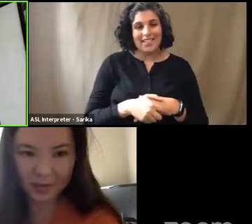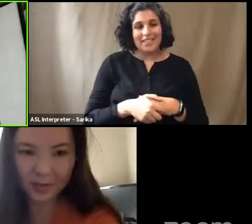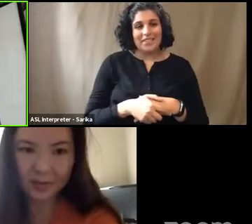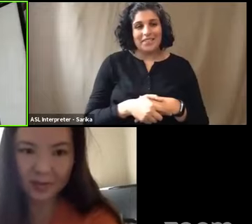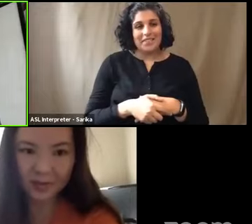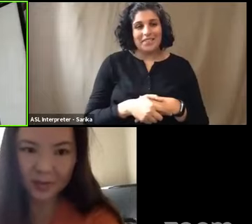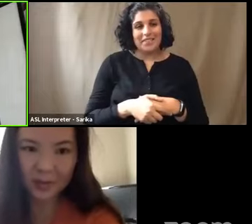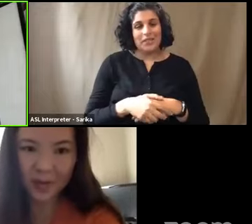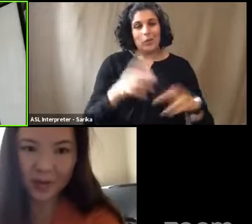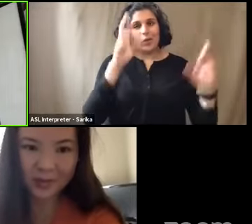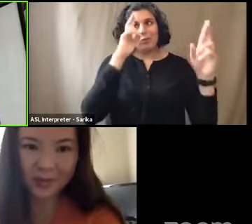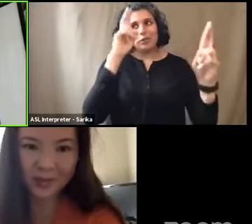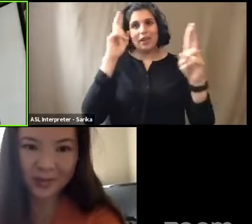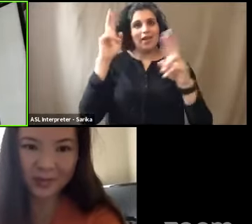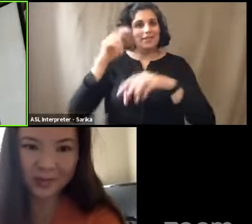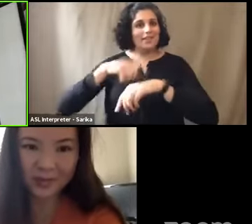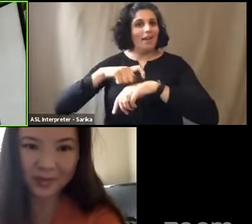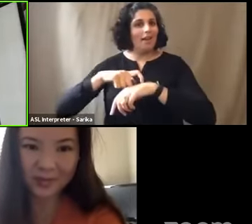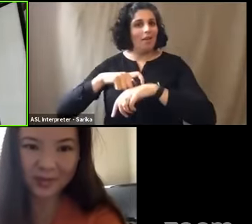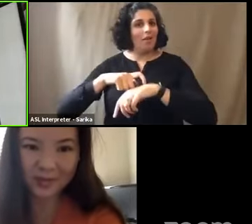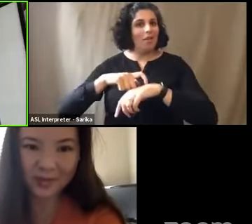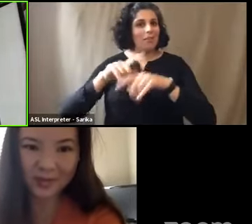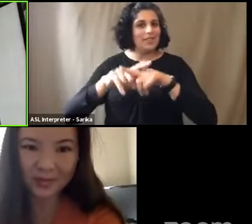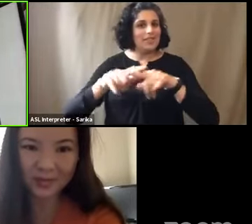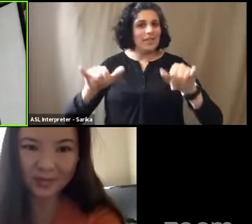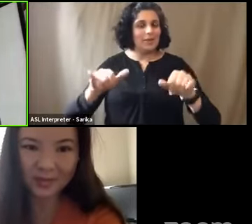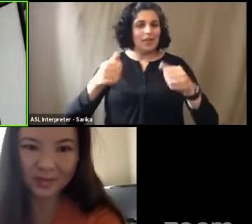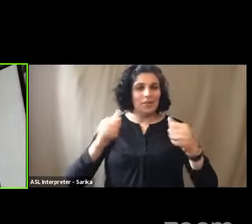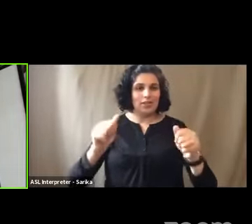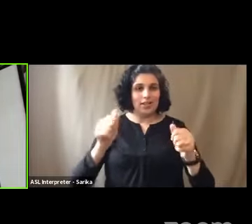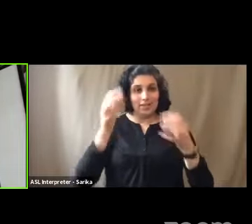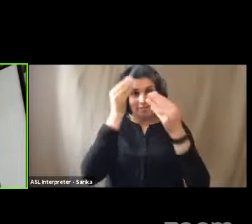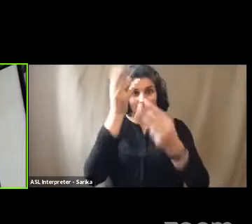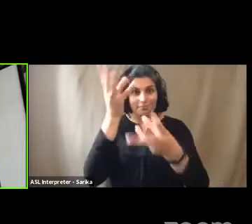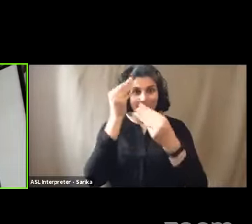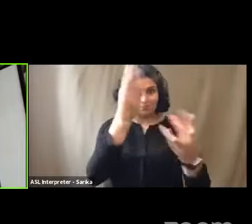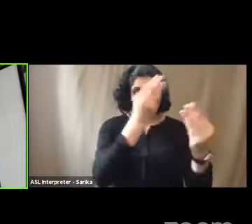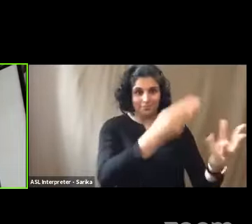everyone's time while also trying to make the most of it.